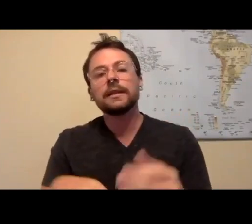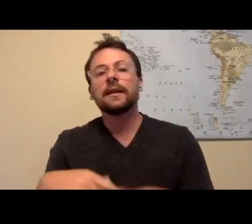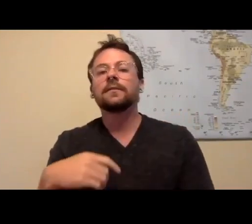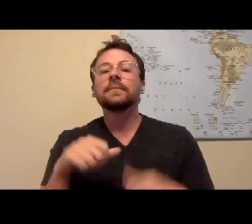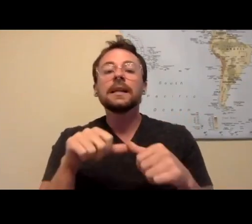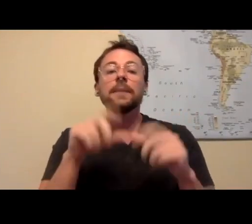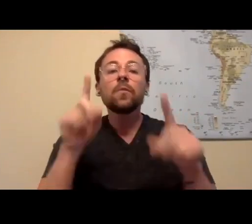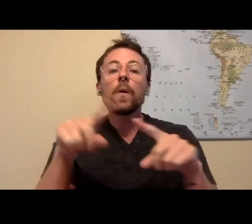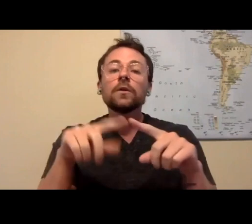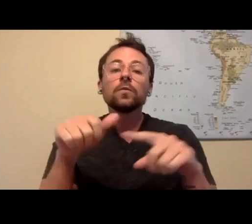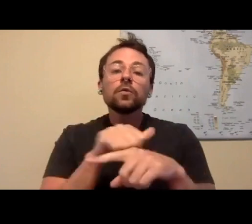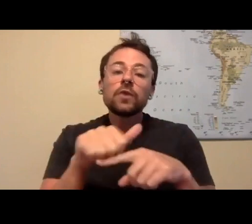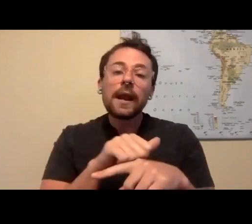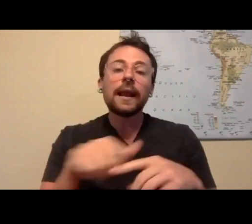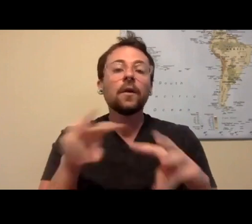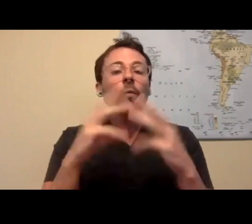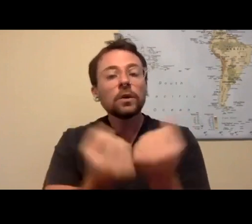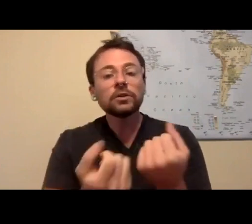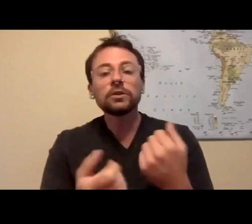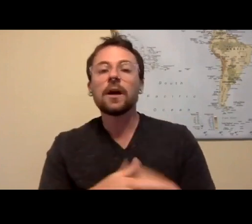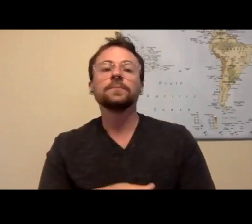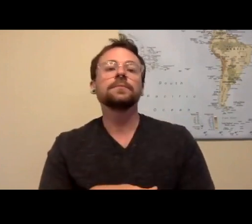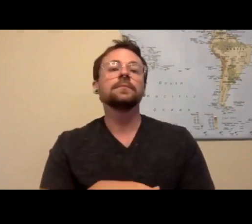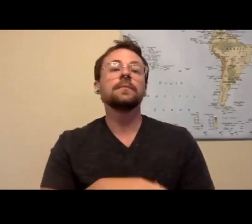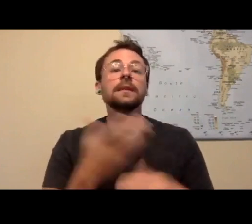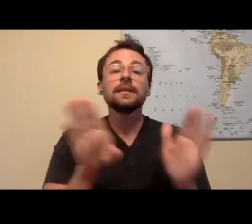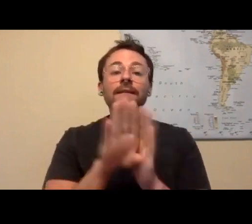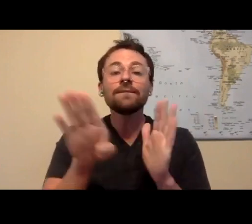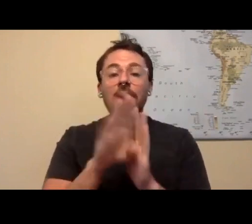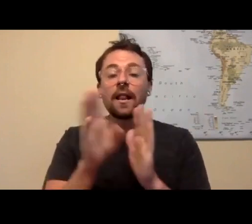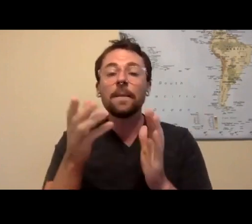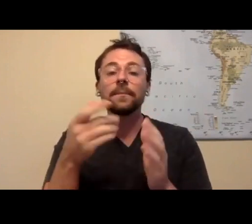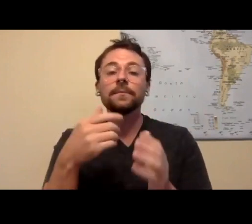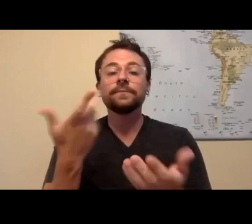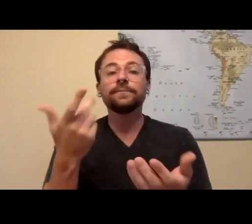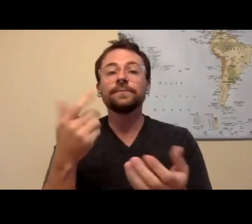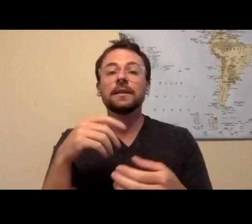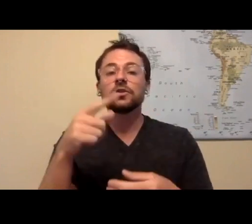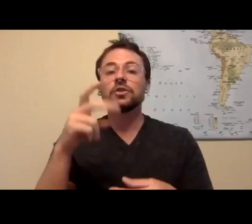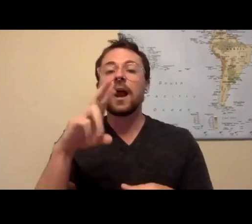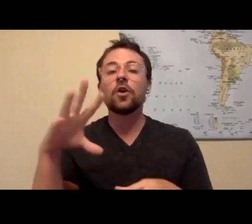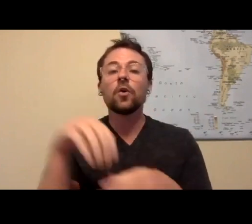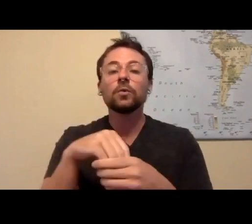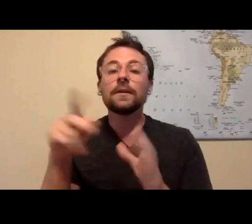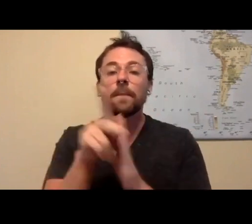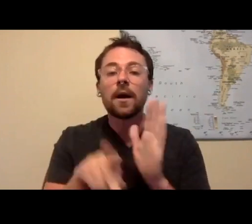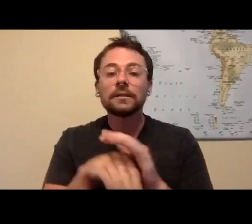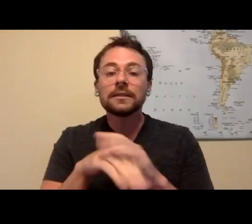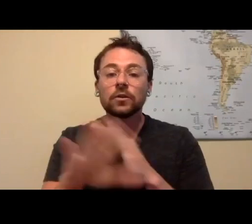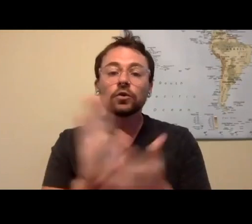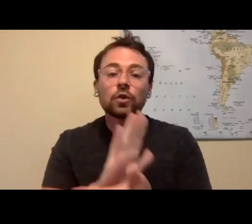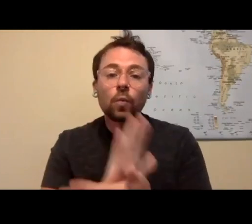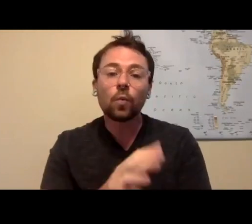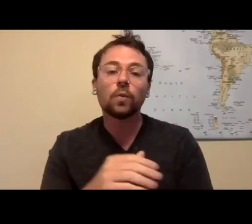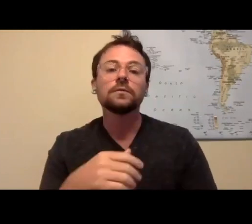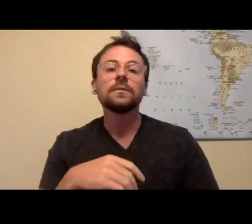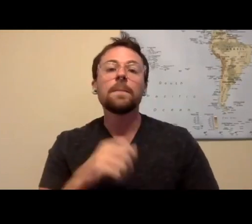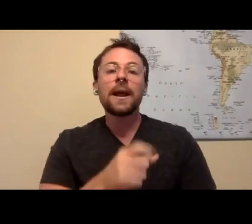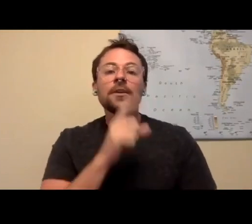And that it's a normal human emotion. So it's up to us to get the training to go to workshops that we need to make ourselves